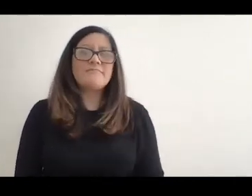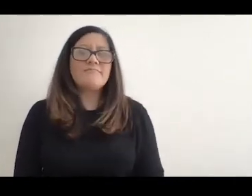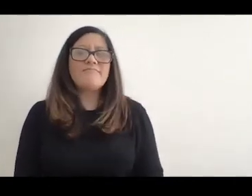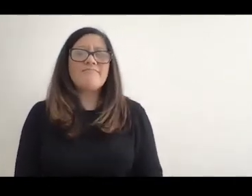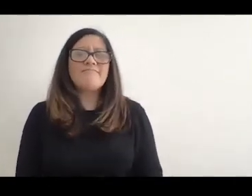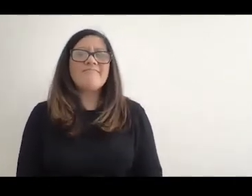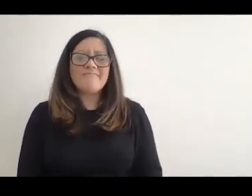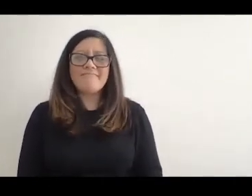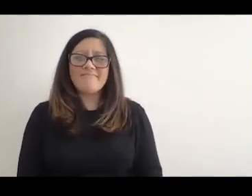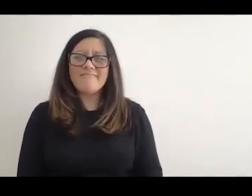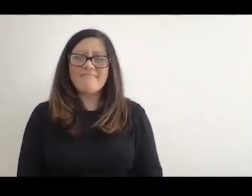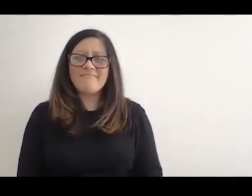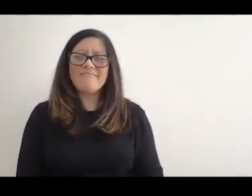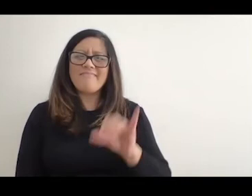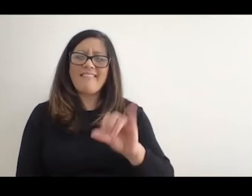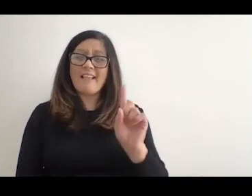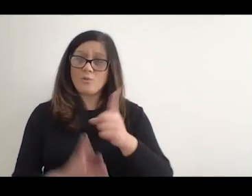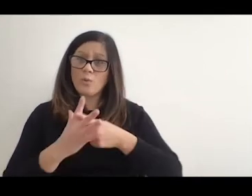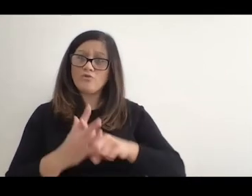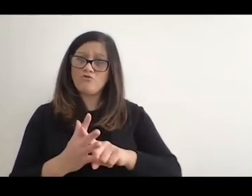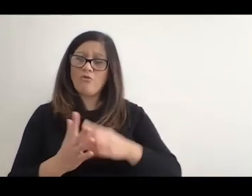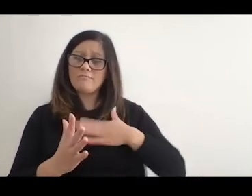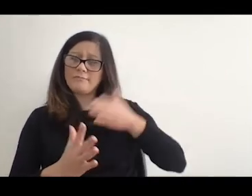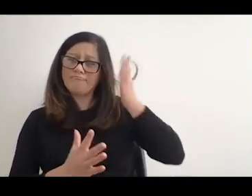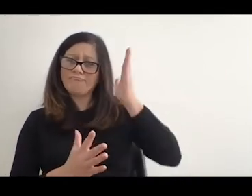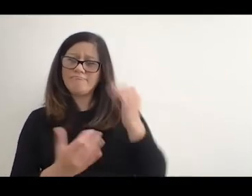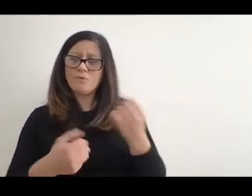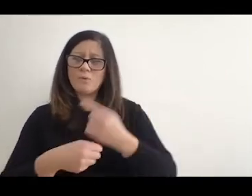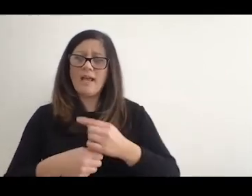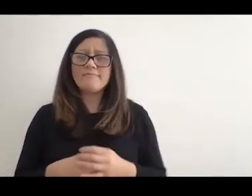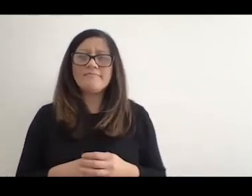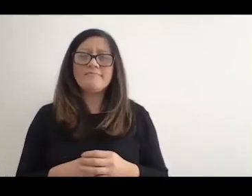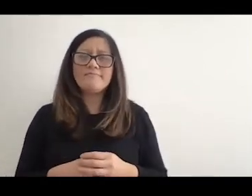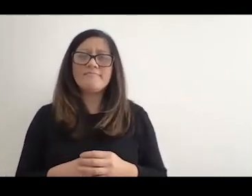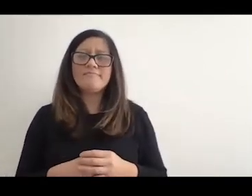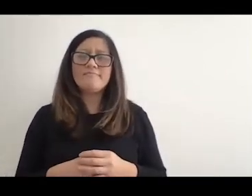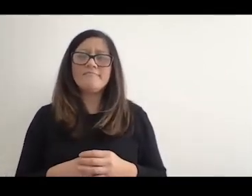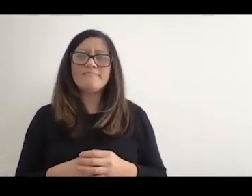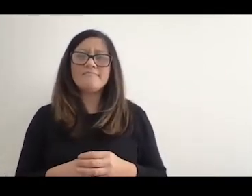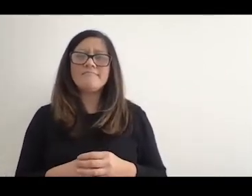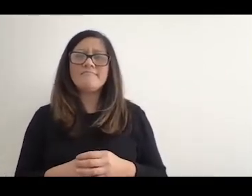This is where I have to start today. Because, however, you felt when you